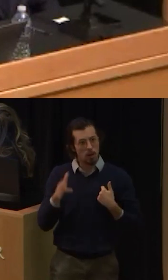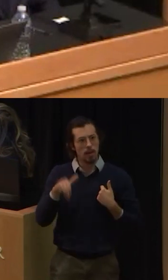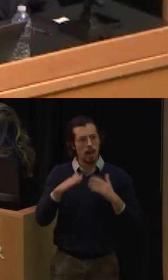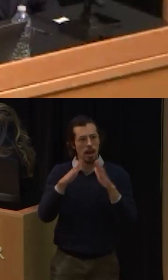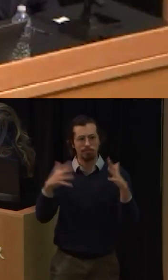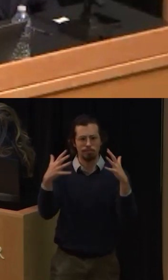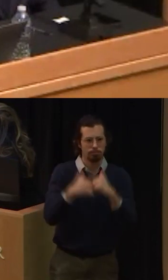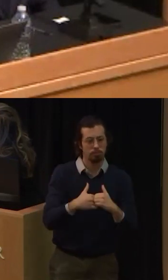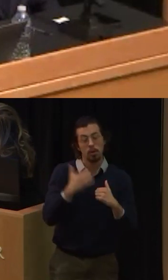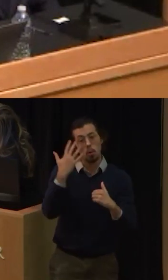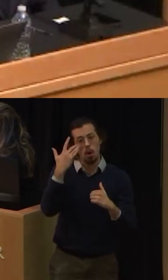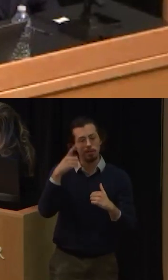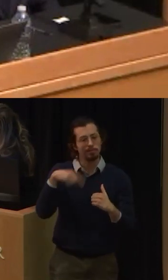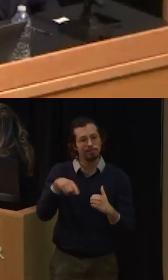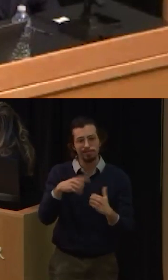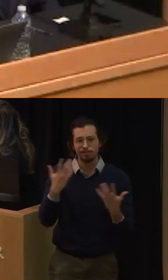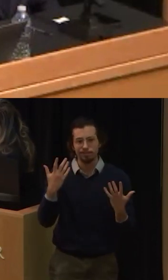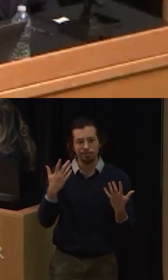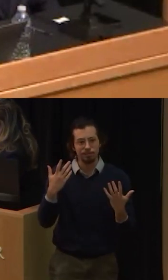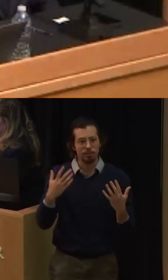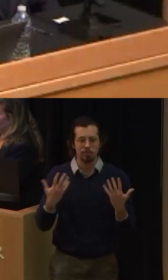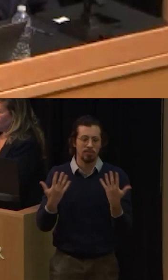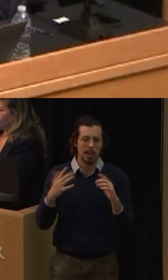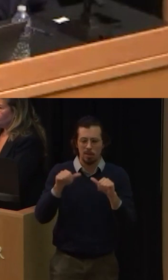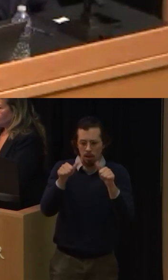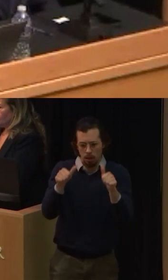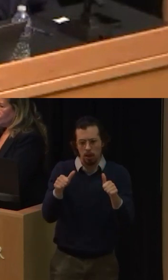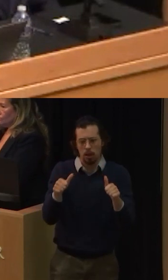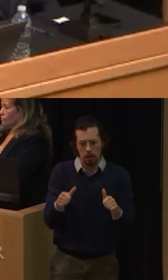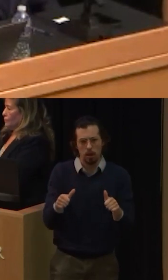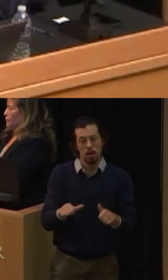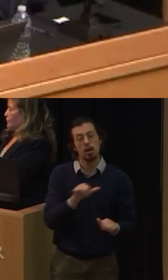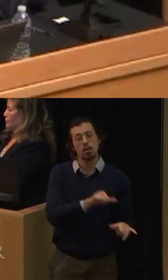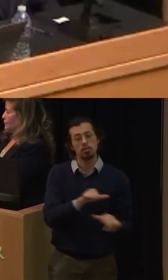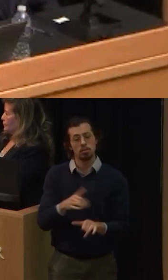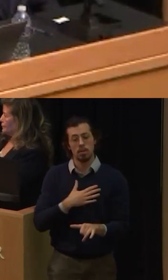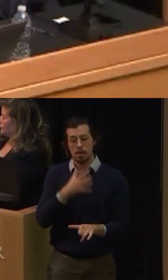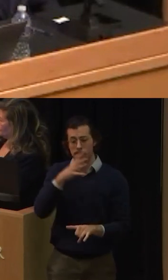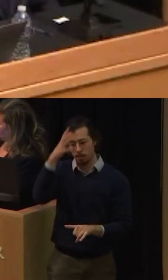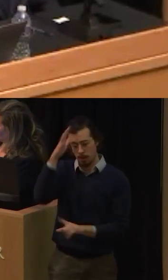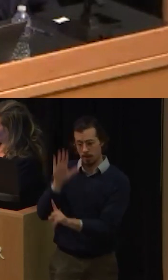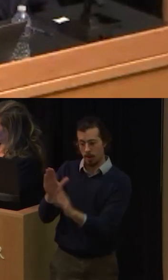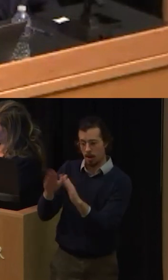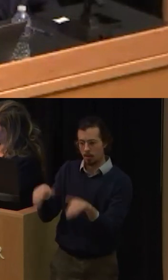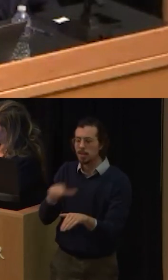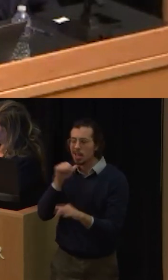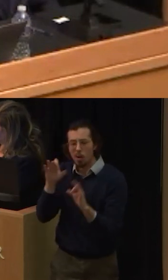because they just got, you know, more and more run-down, and like my parents' house, it wasn't worth enough